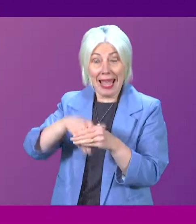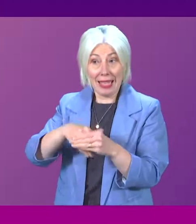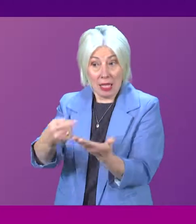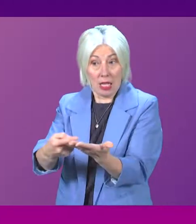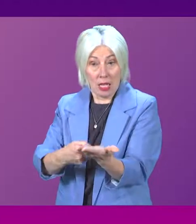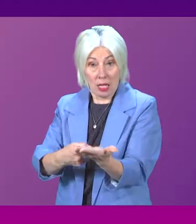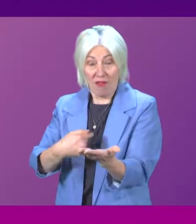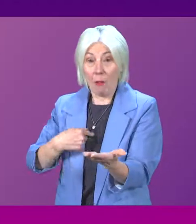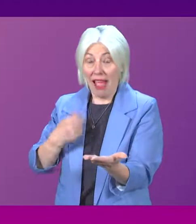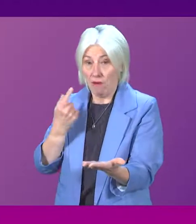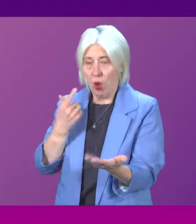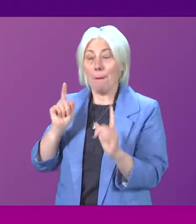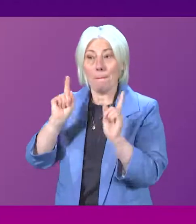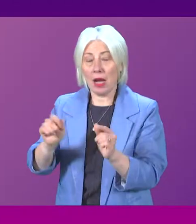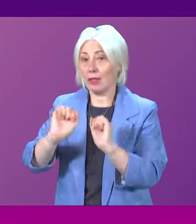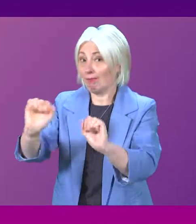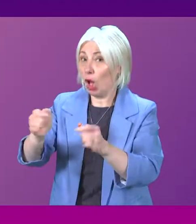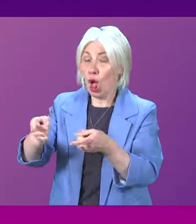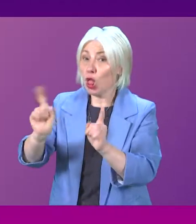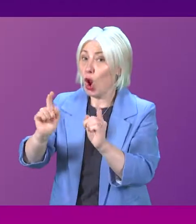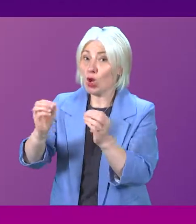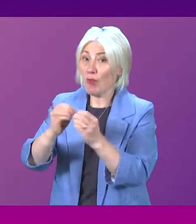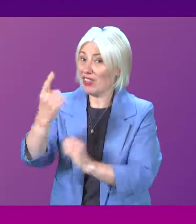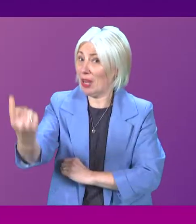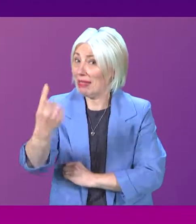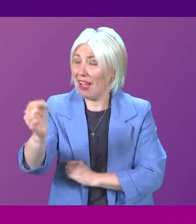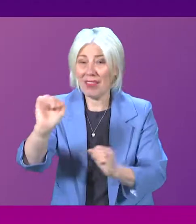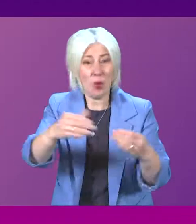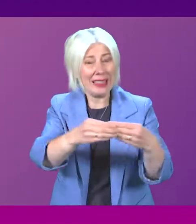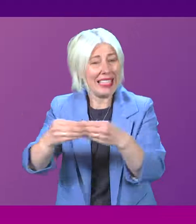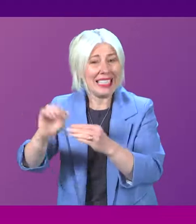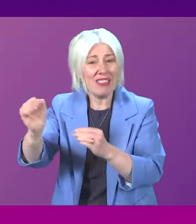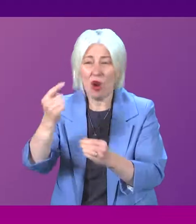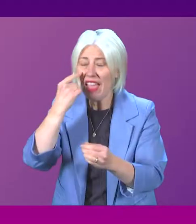Fundamentally, though, it is a matter for Lord Brailsford to determine as he leads the evidence in the inquiry.